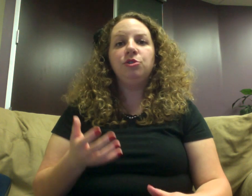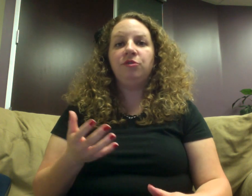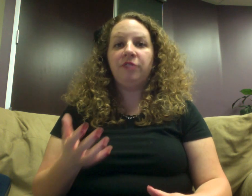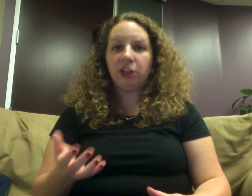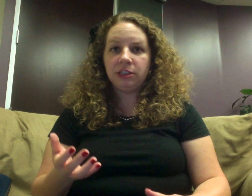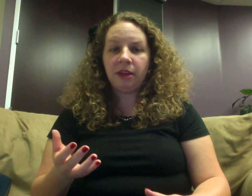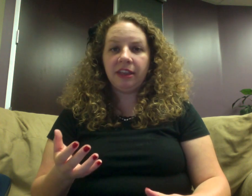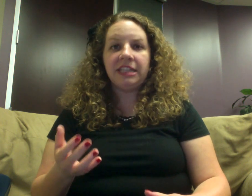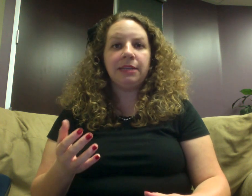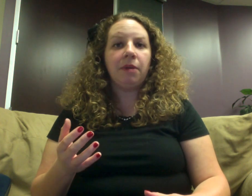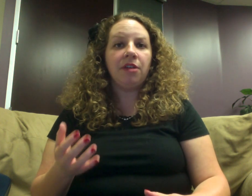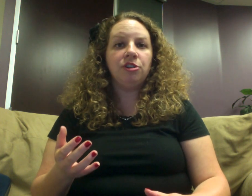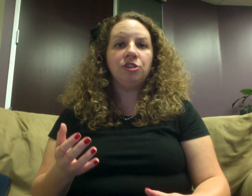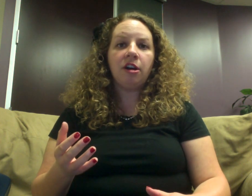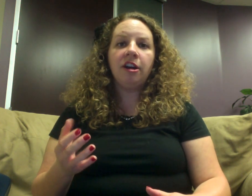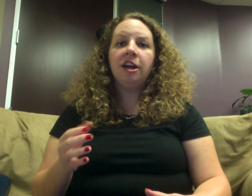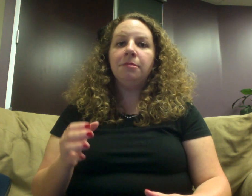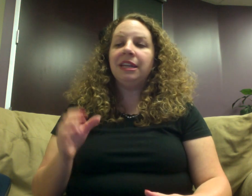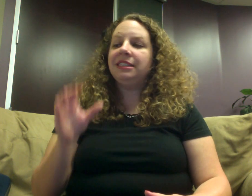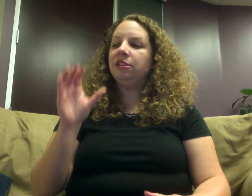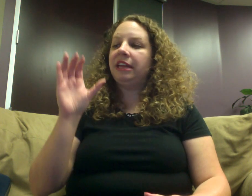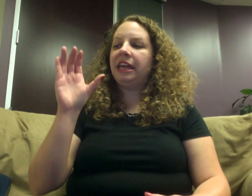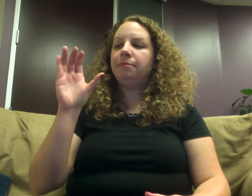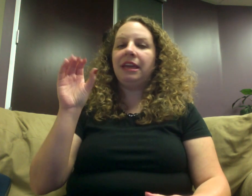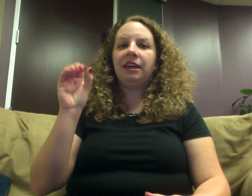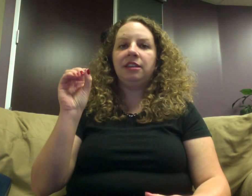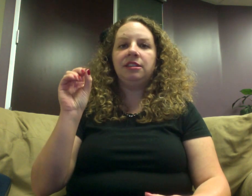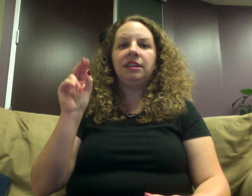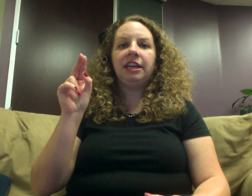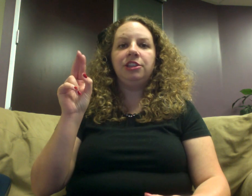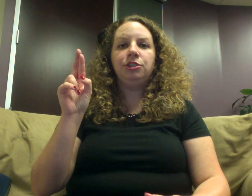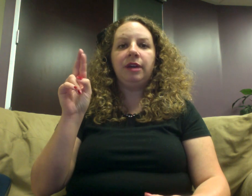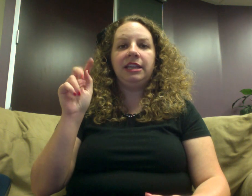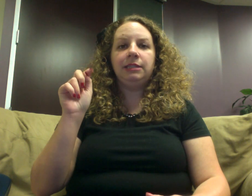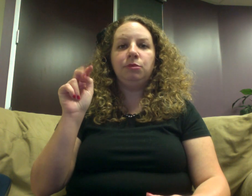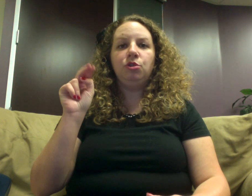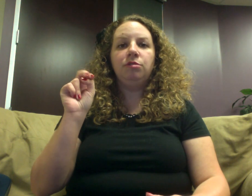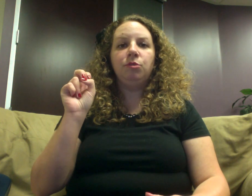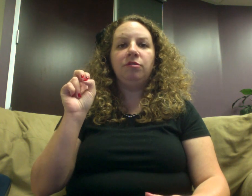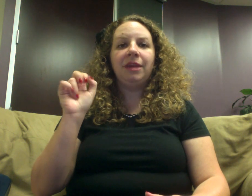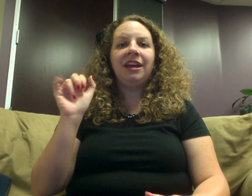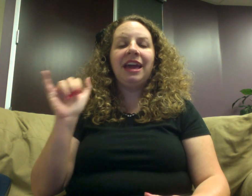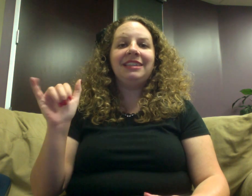to fingerspell like some others are, but I still can make it into a smooth movement as